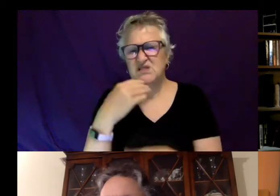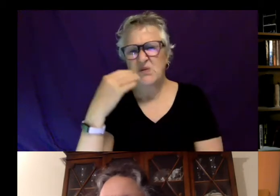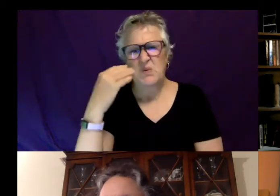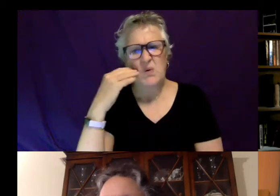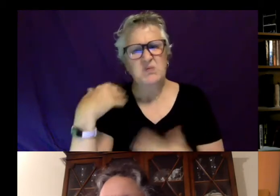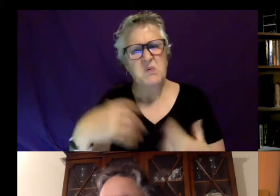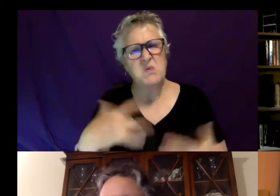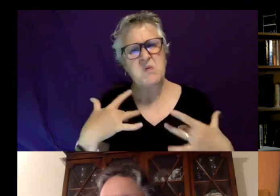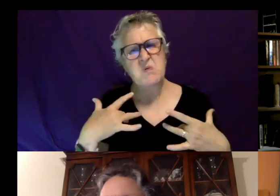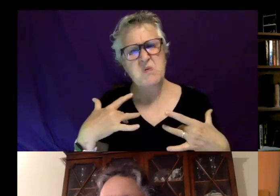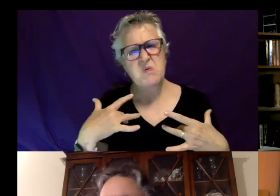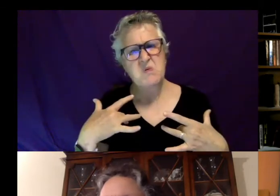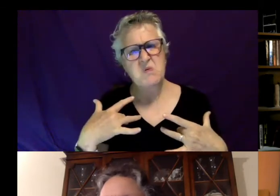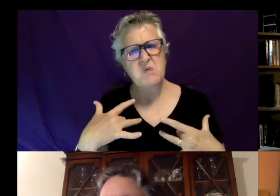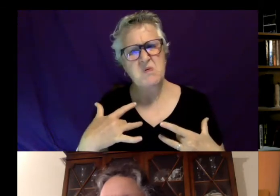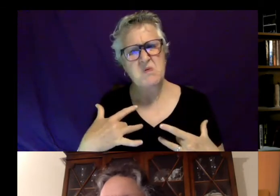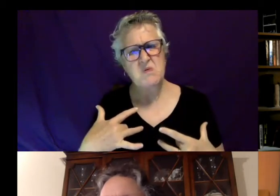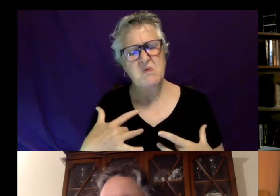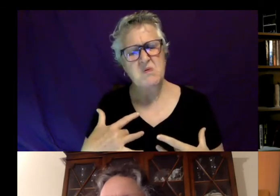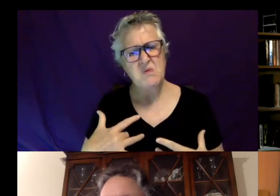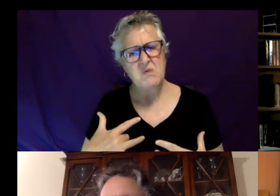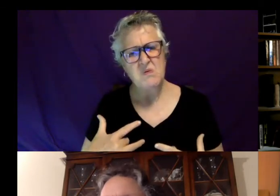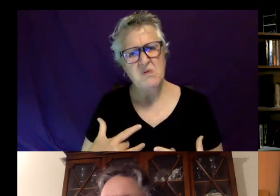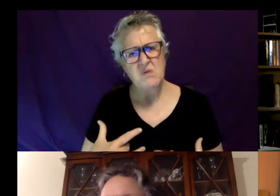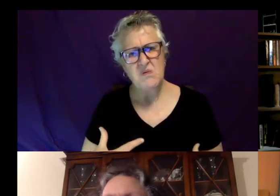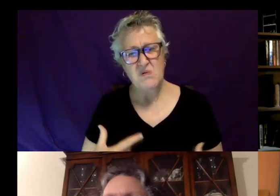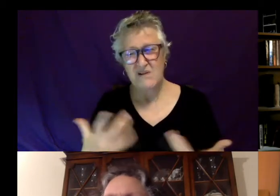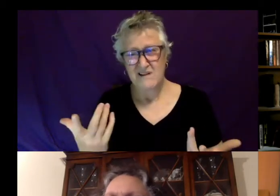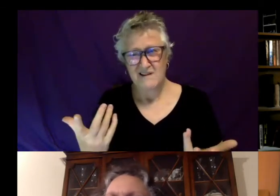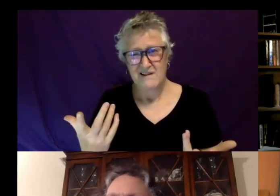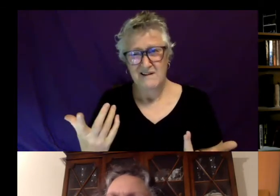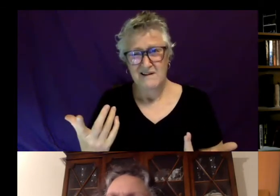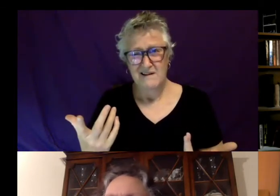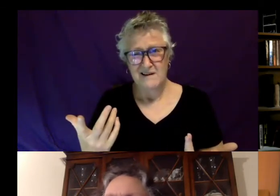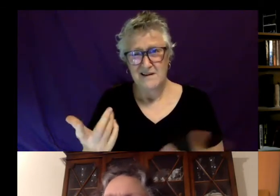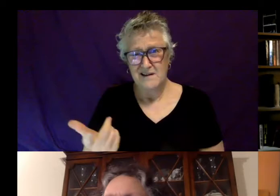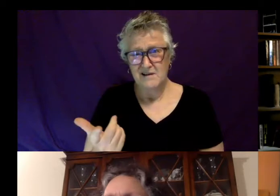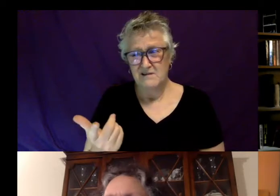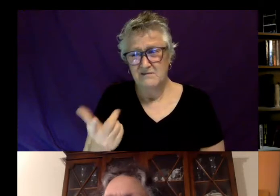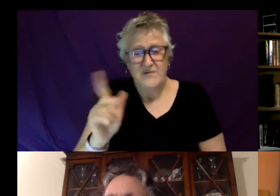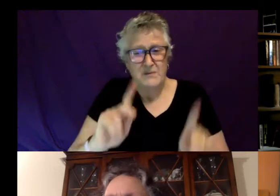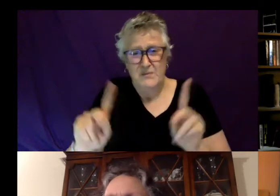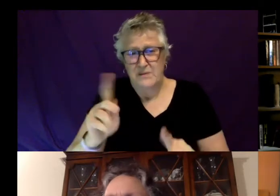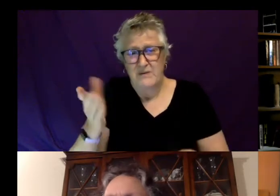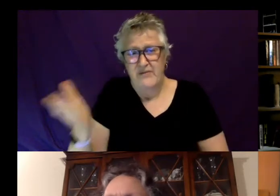staring at the door, waiting for a relative to come visit. It was just... So I wanted to,